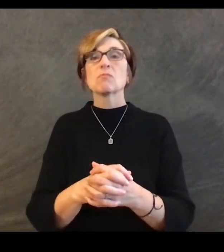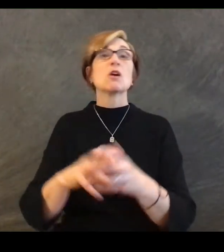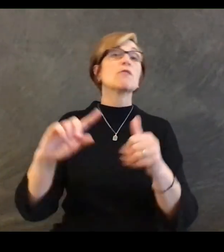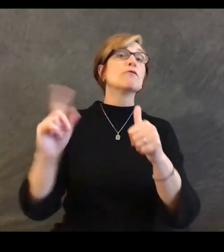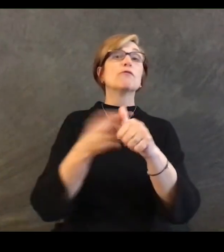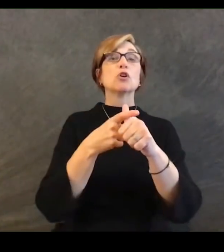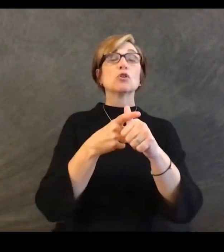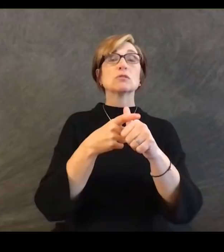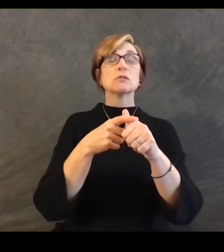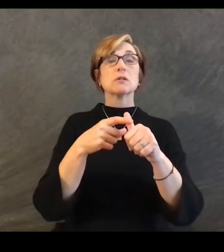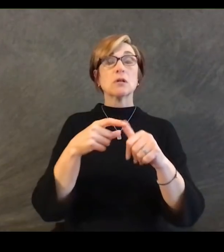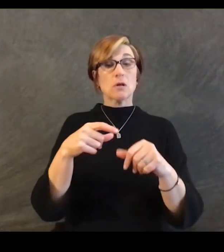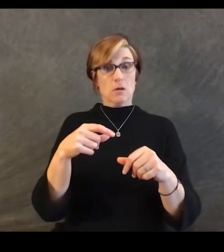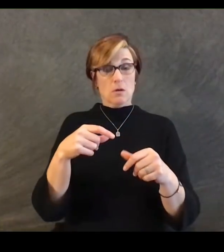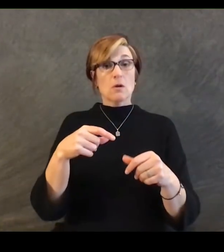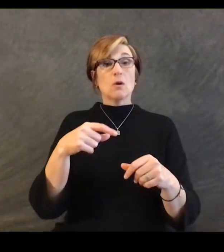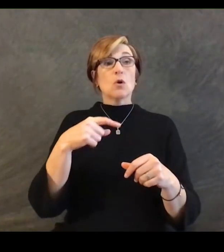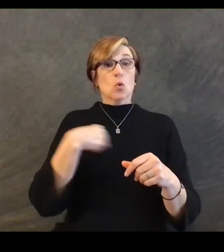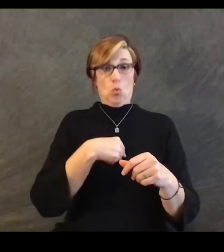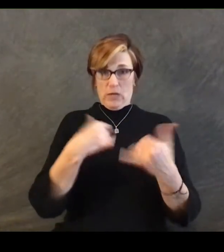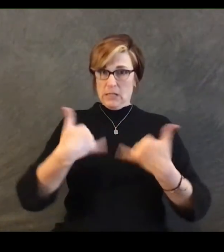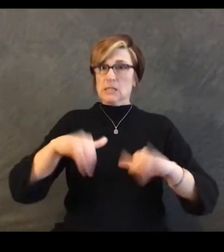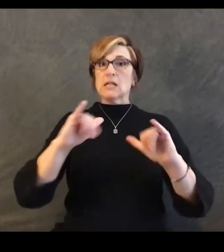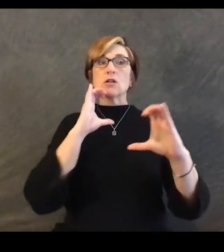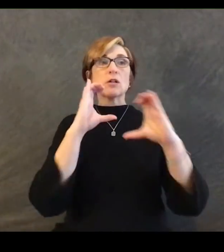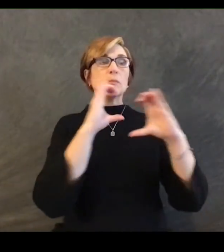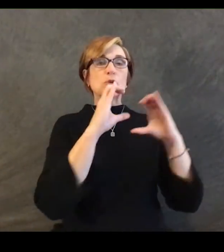to work very closely with governor's around the nation president I spoke to